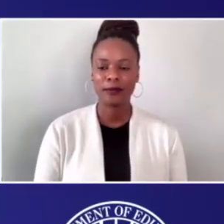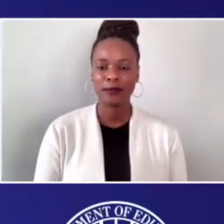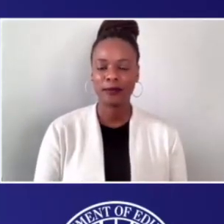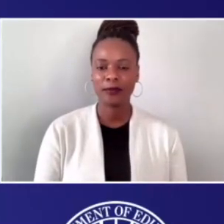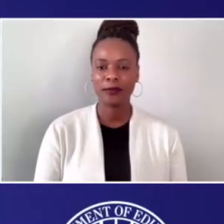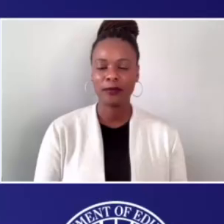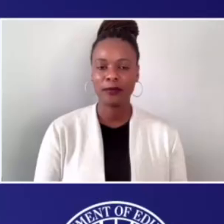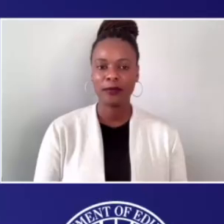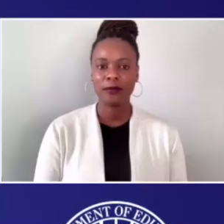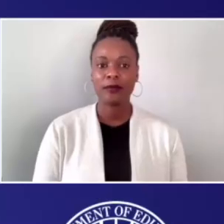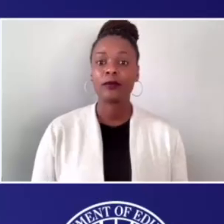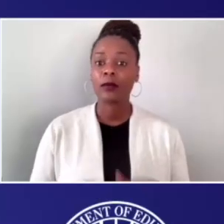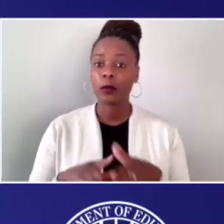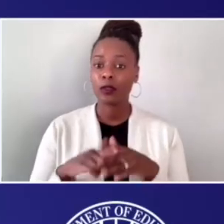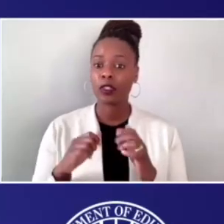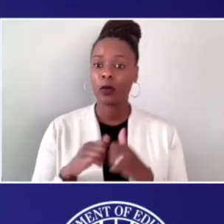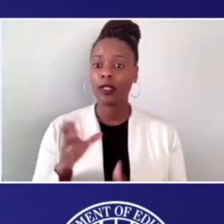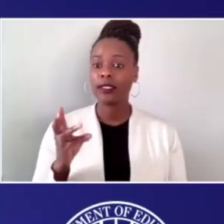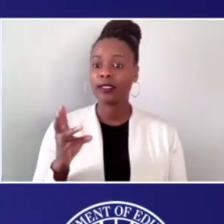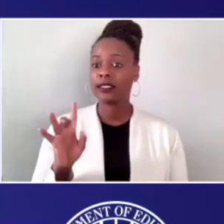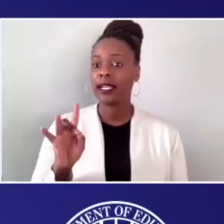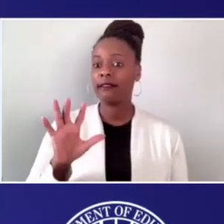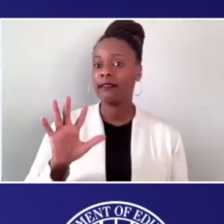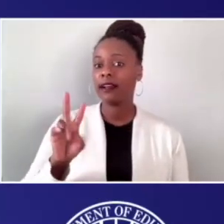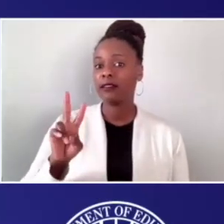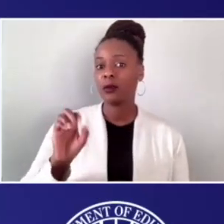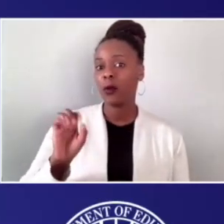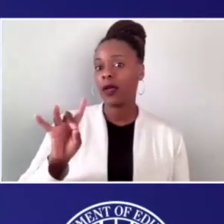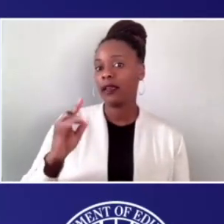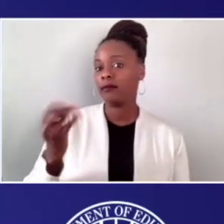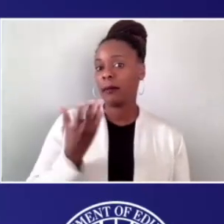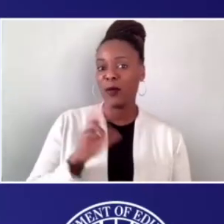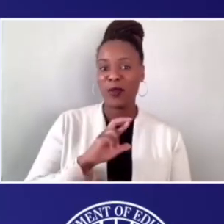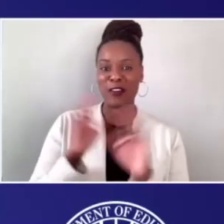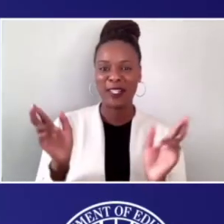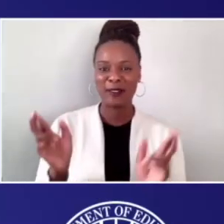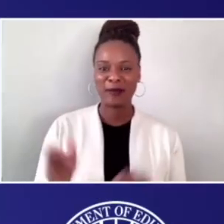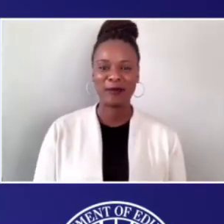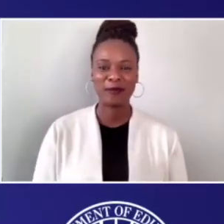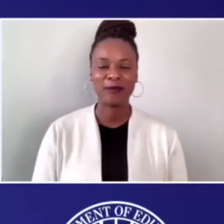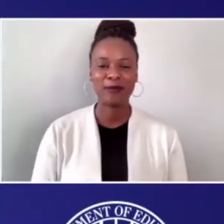Start with 685.208. Let me know when you all are ready. Good.